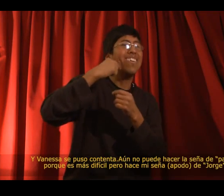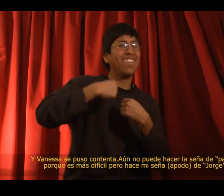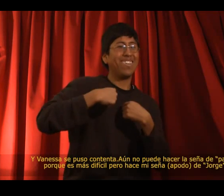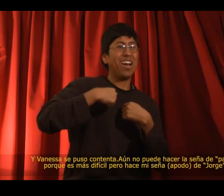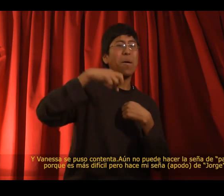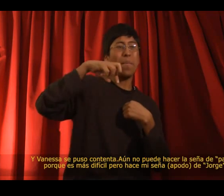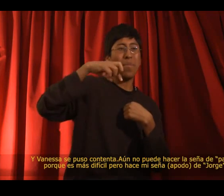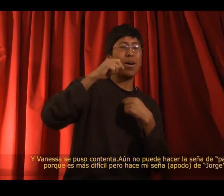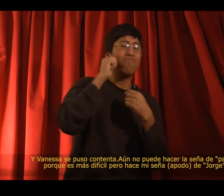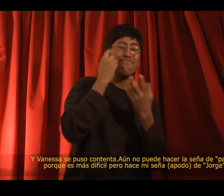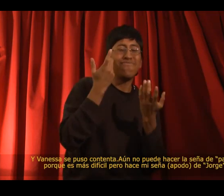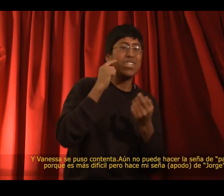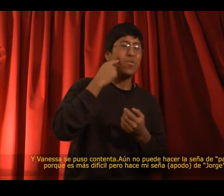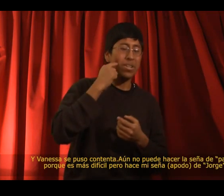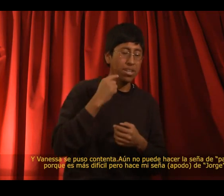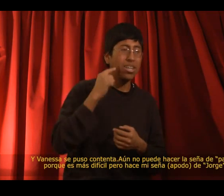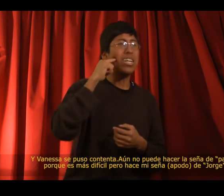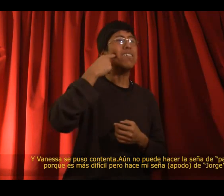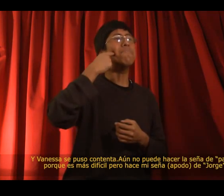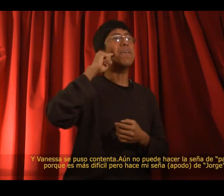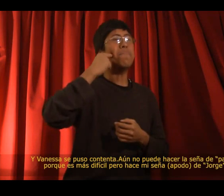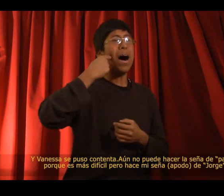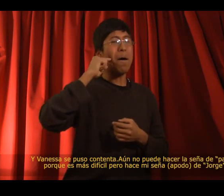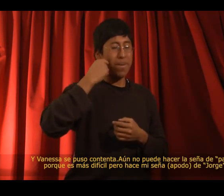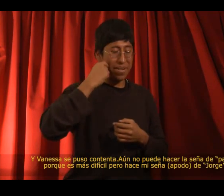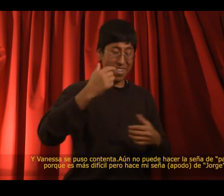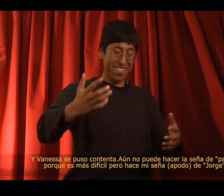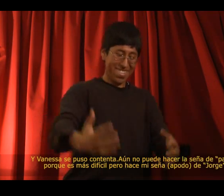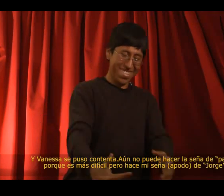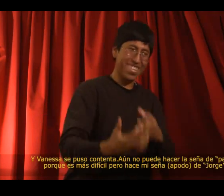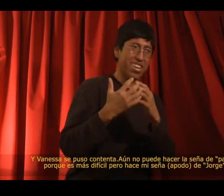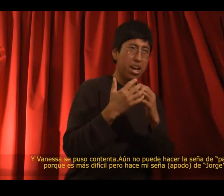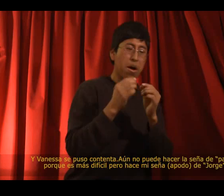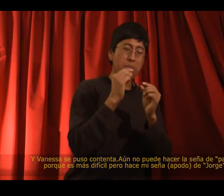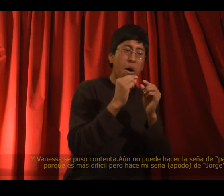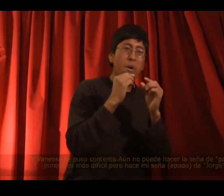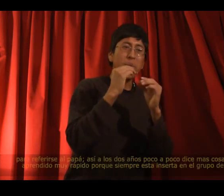Instead, she makes my sign name when she means “papa.”